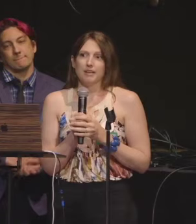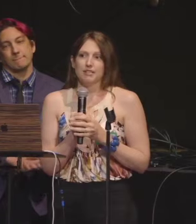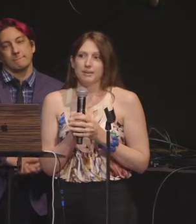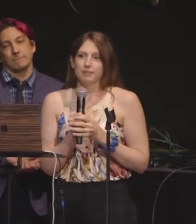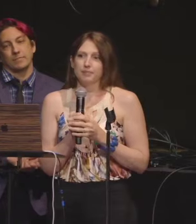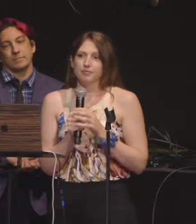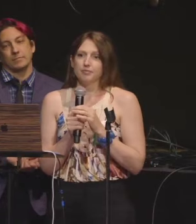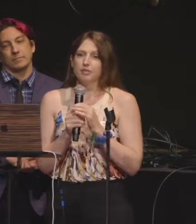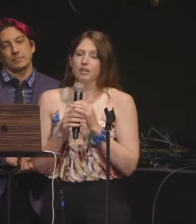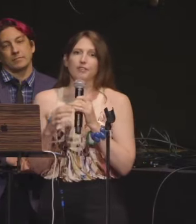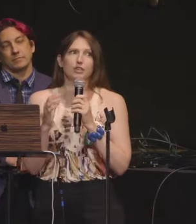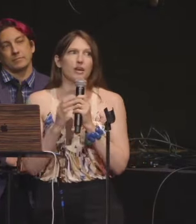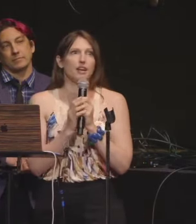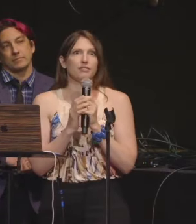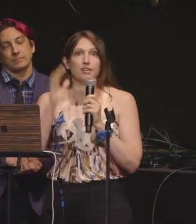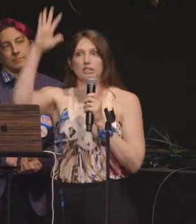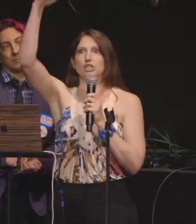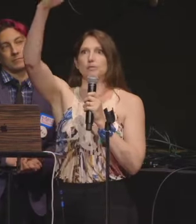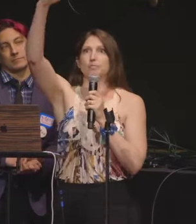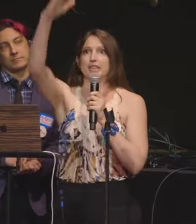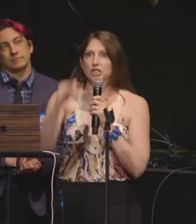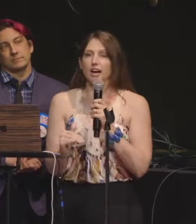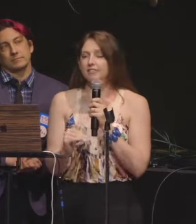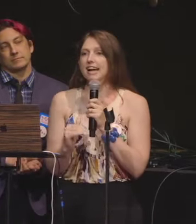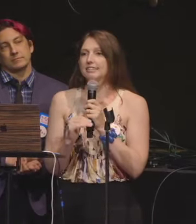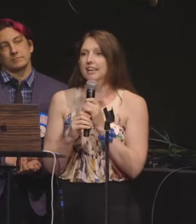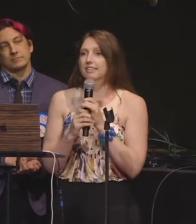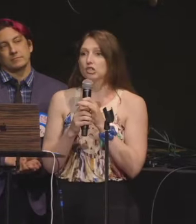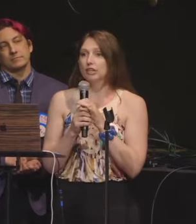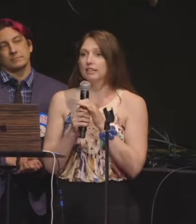Because if you have a big chunk of text on the screen,